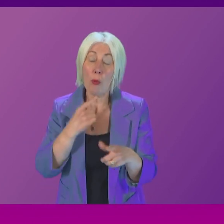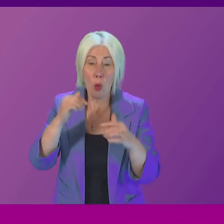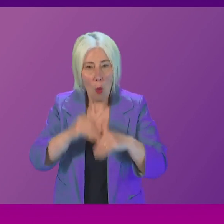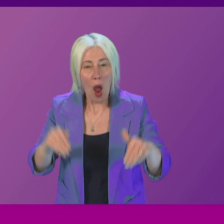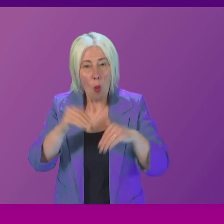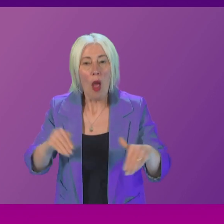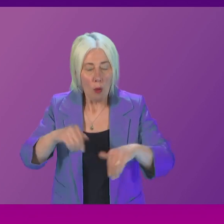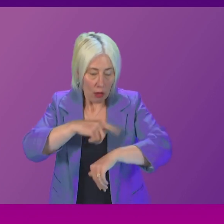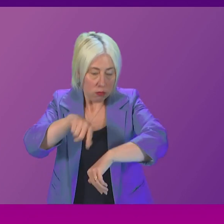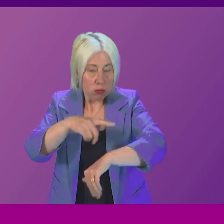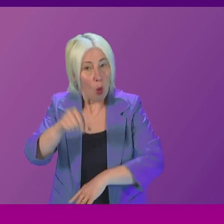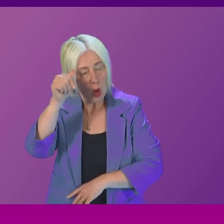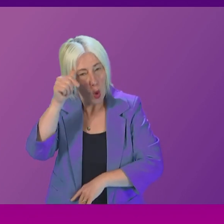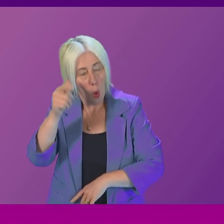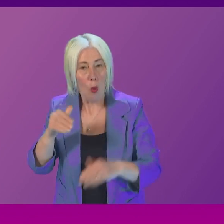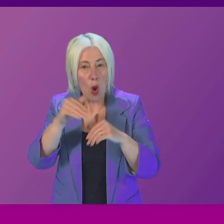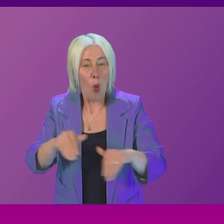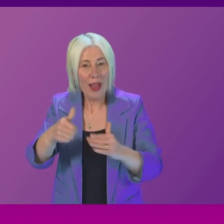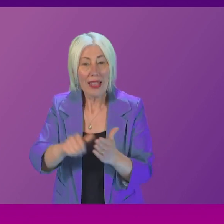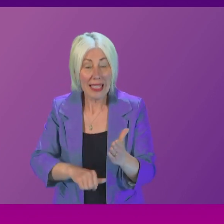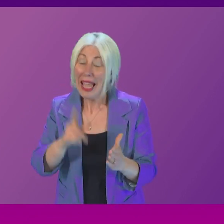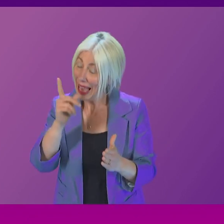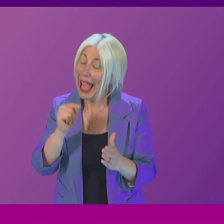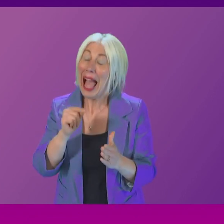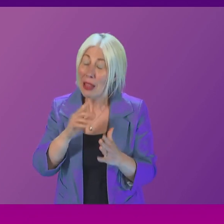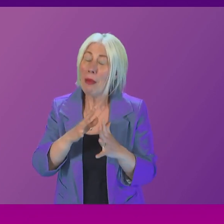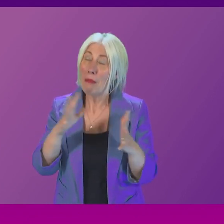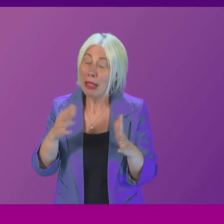We know that waiting on a waiting list can have significant and severe consequences.